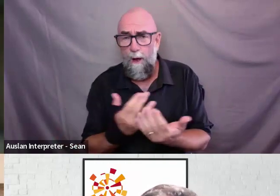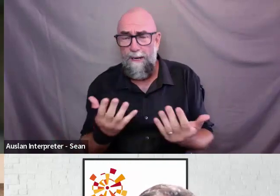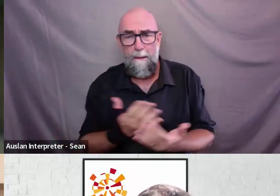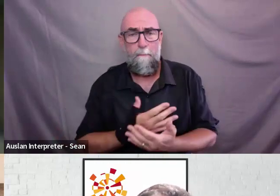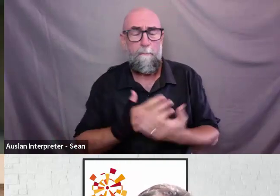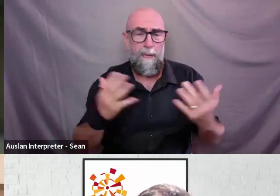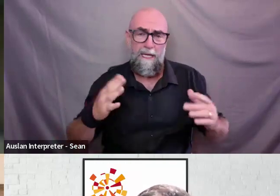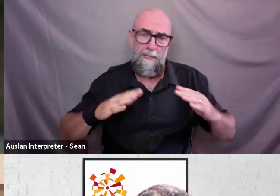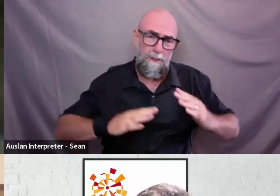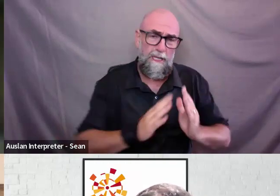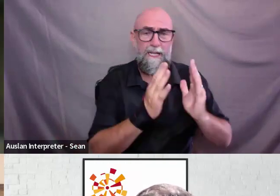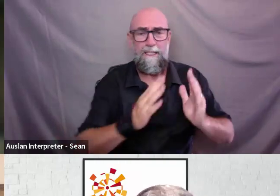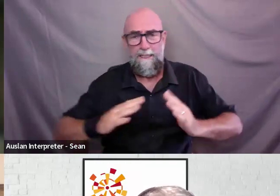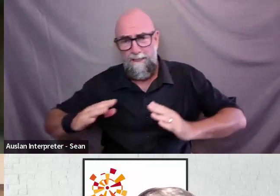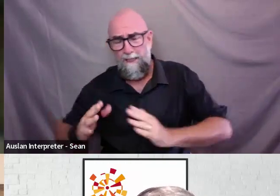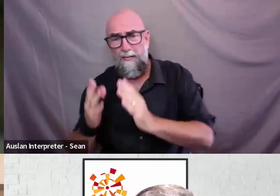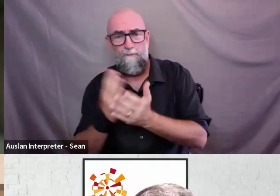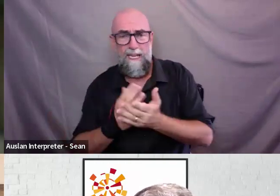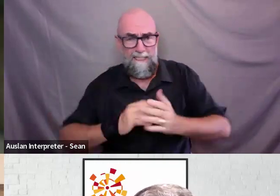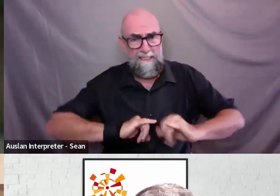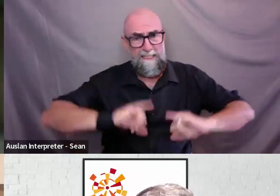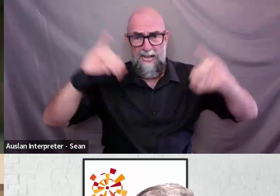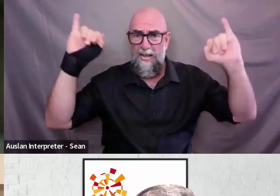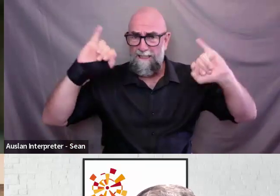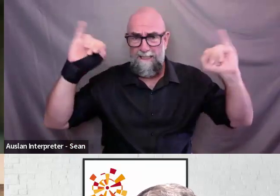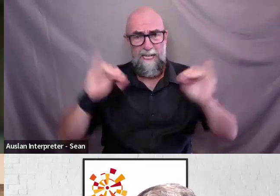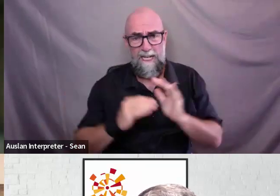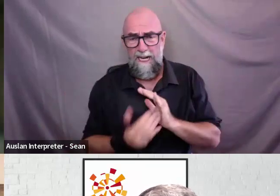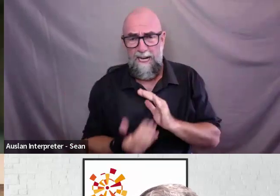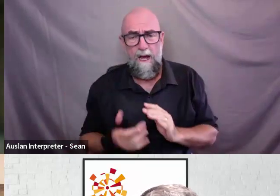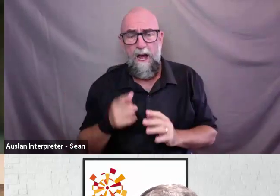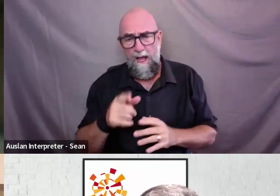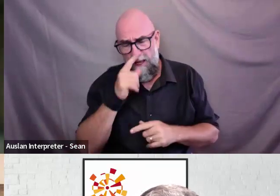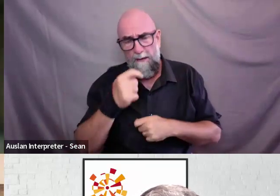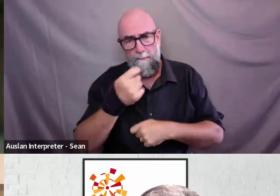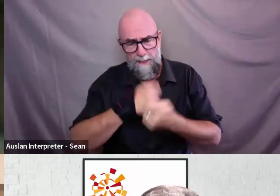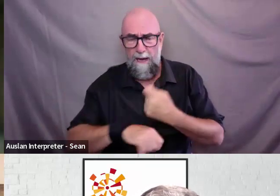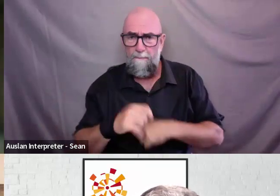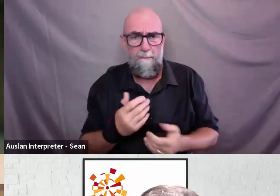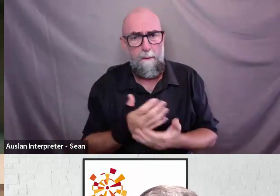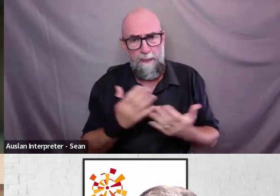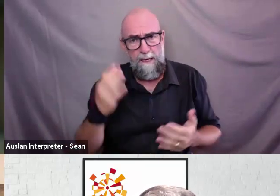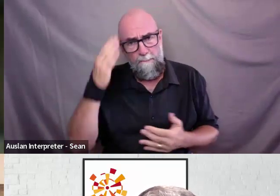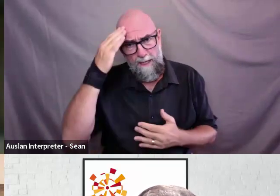mental health crisis, so in terms of some of those practical solutions that James was offering, just starting the journey